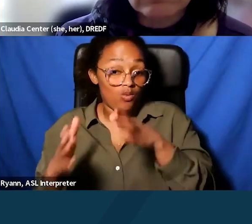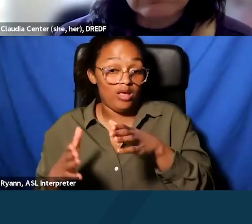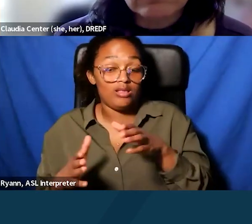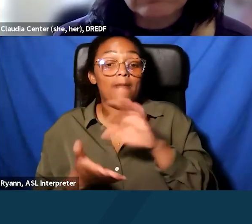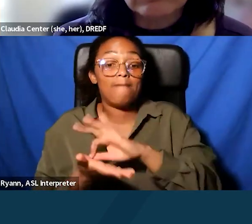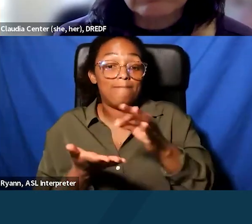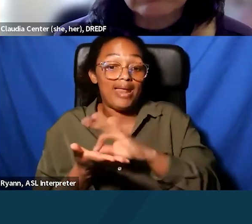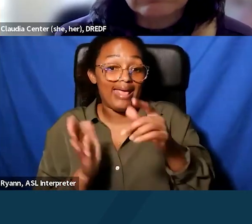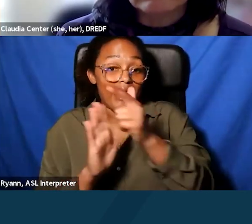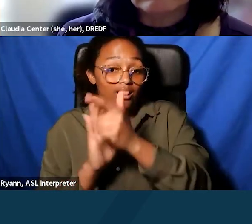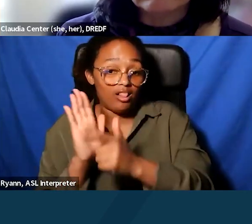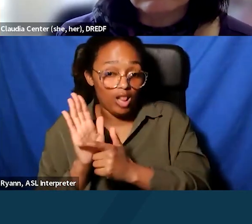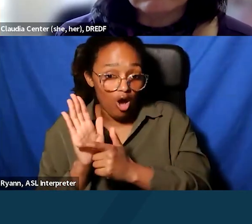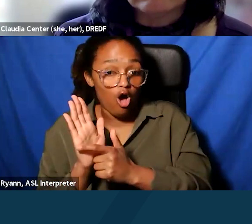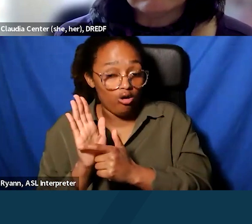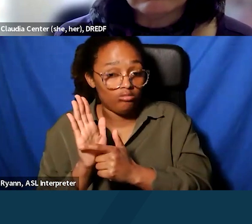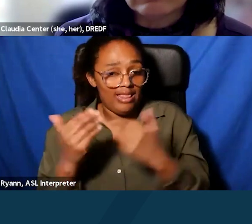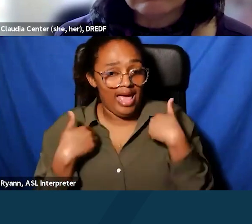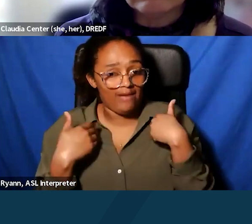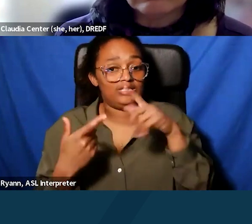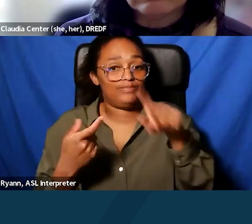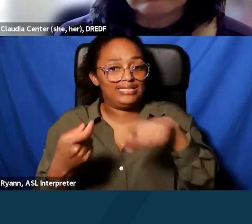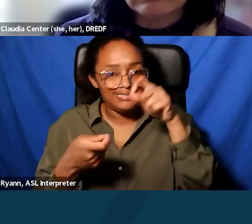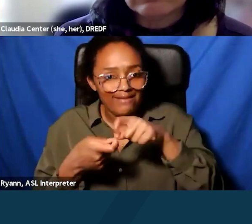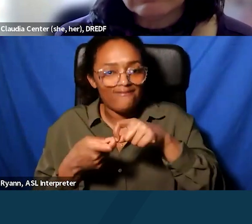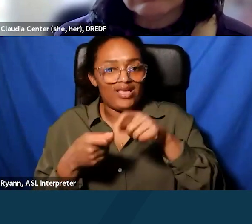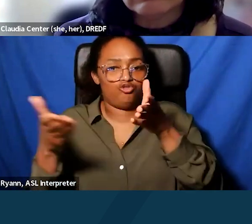such word as "entitlement" in Medicaid law. We talk about entitlements but it really doesn't say